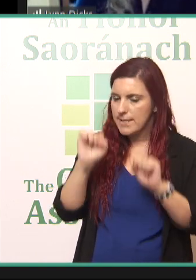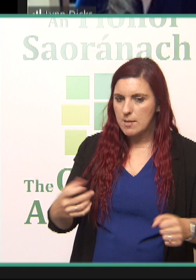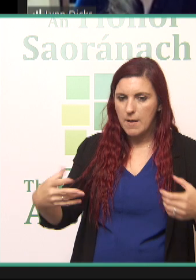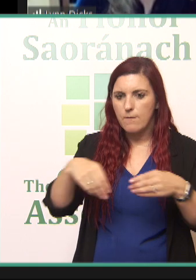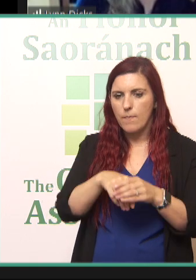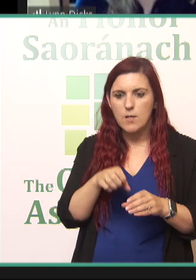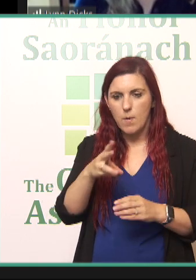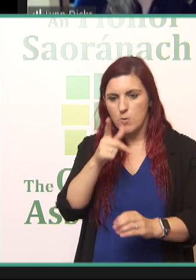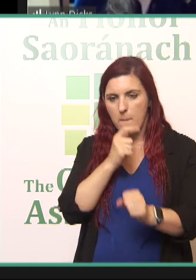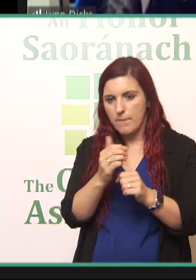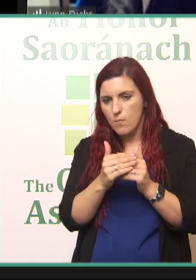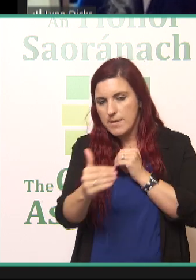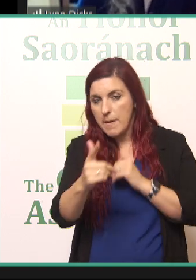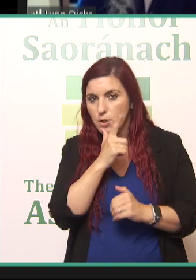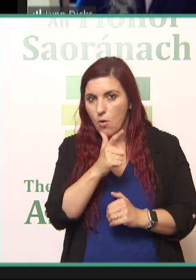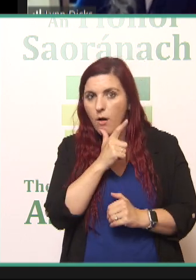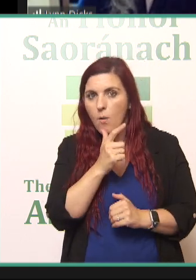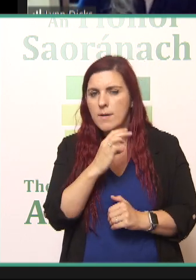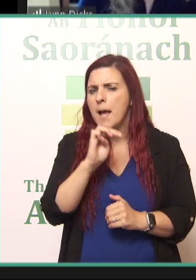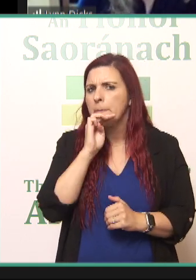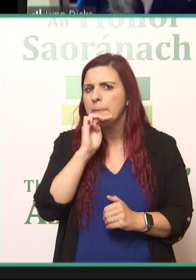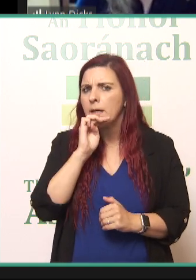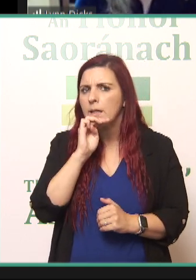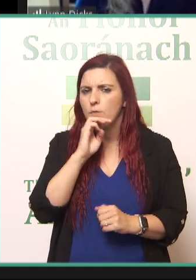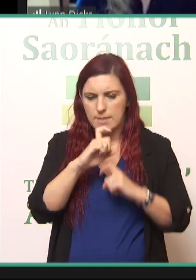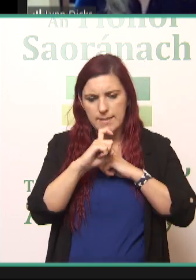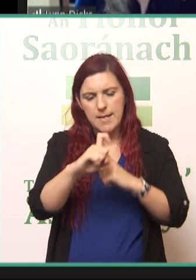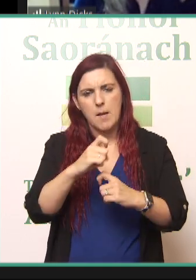about for the rest of the talk what those things mean more sustainable production and consumption